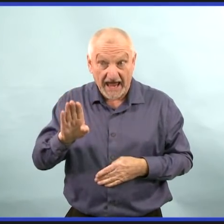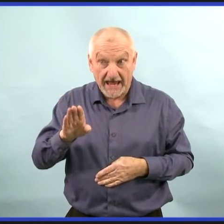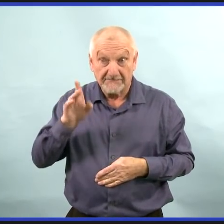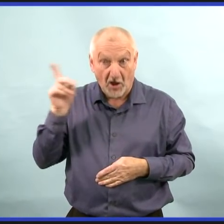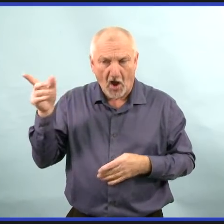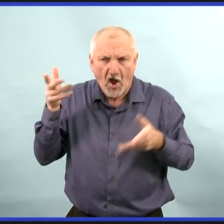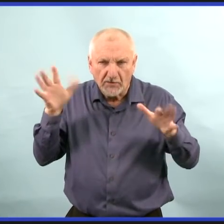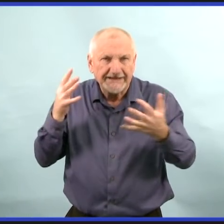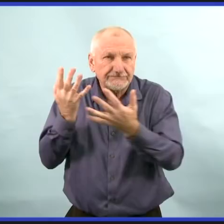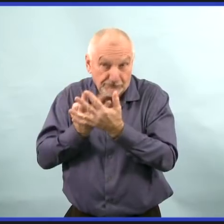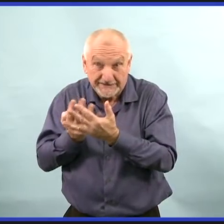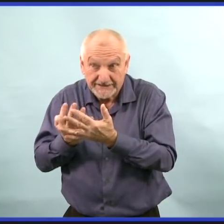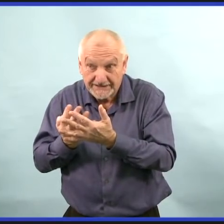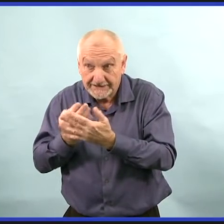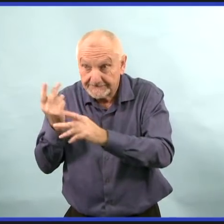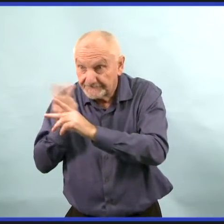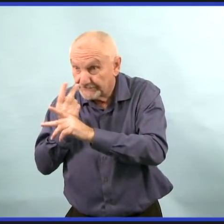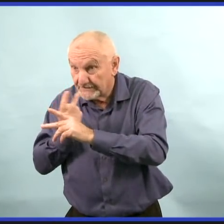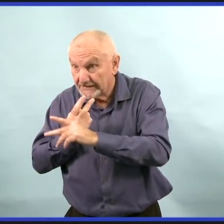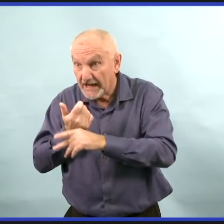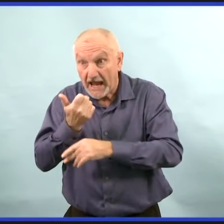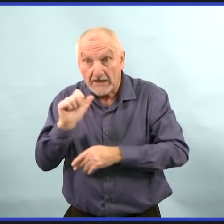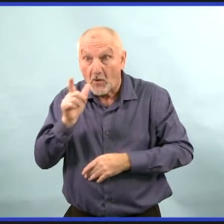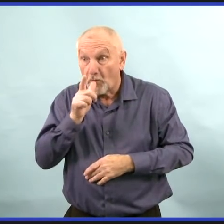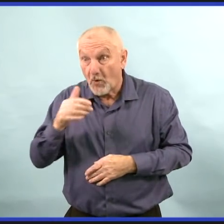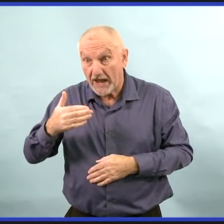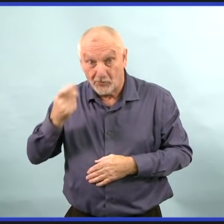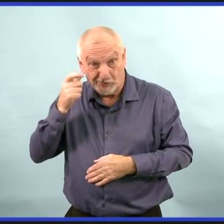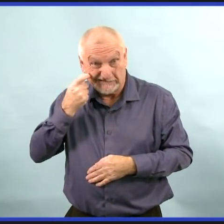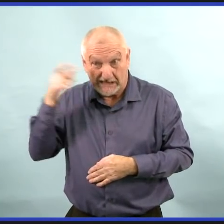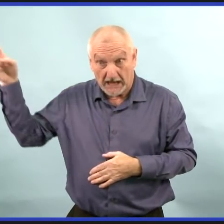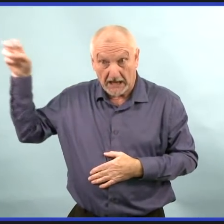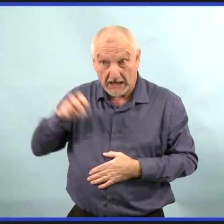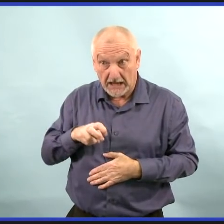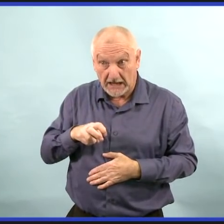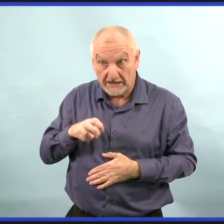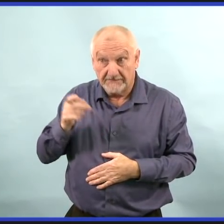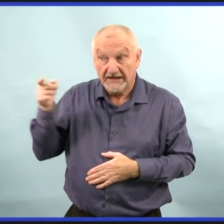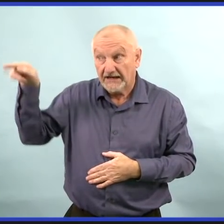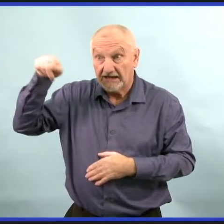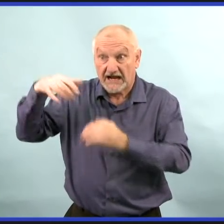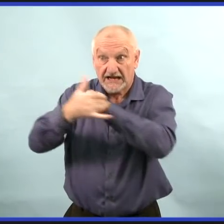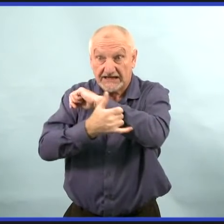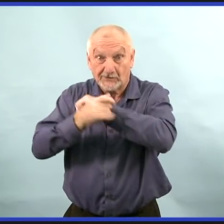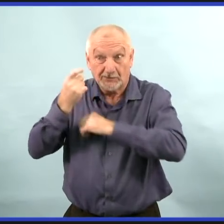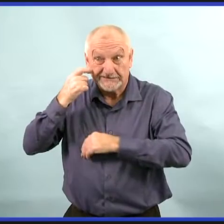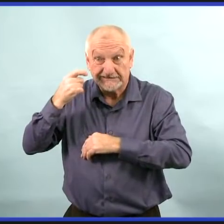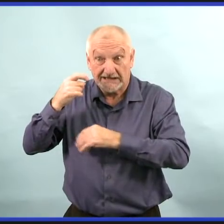cases over the last number of weeks i don't have a specific number of that um and then from the um